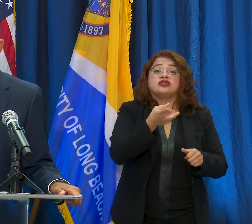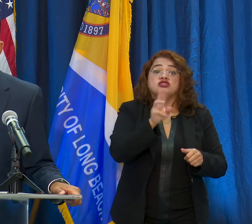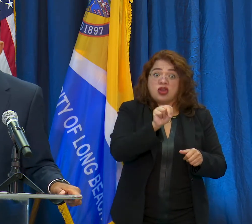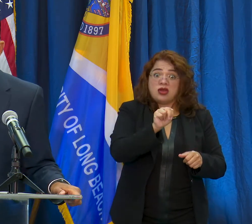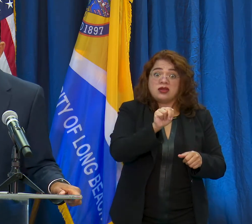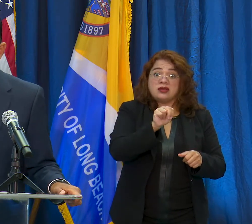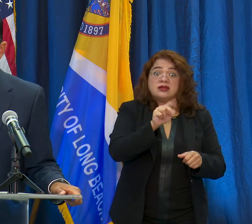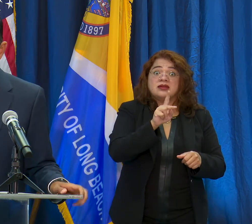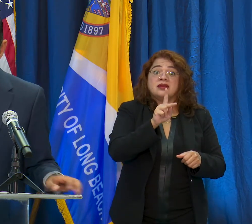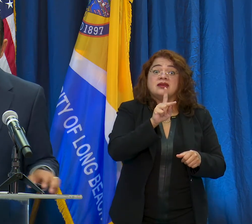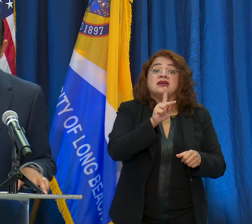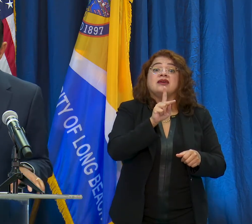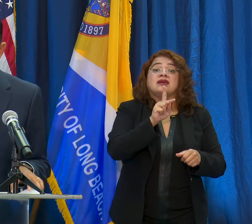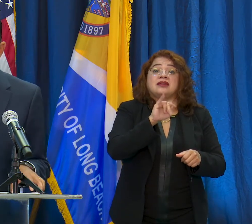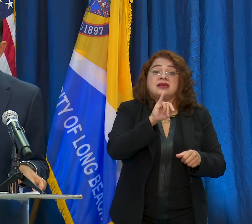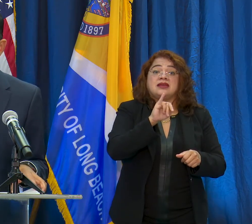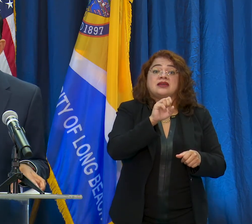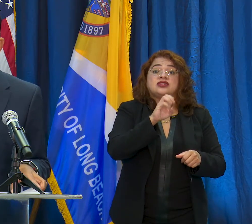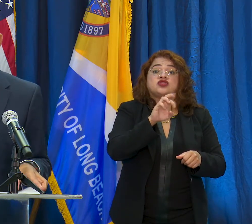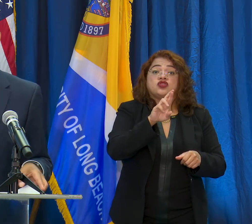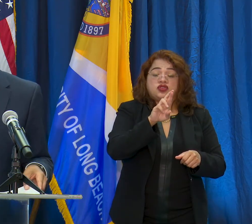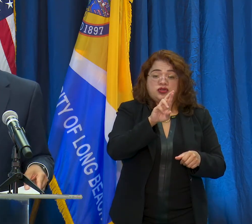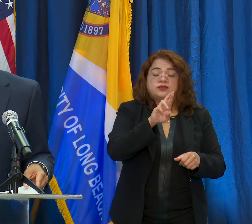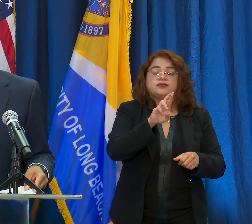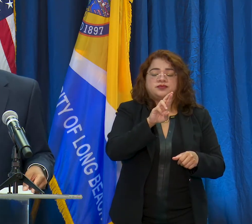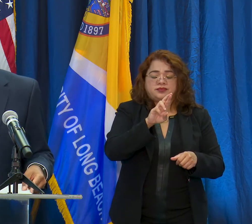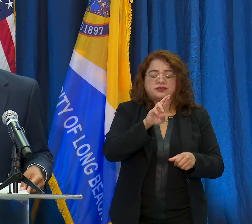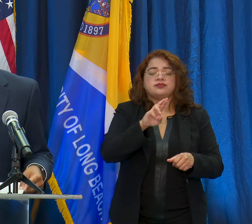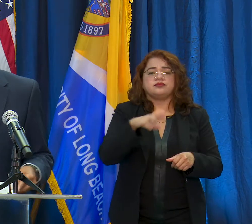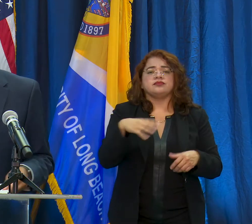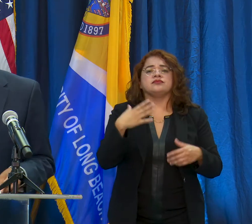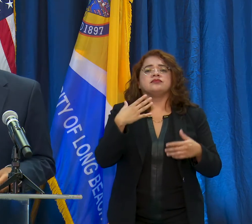for our businesses. Again, I want to thank you all for your